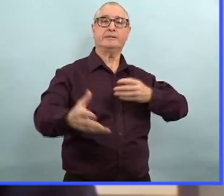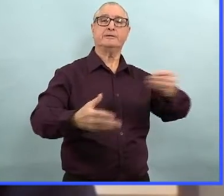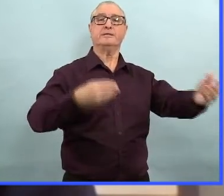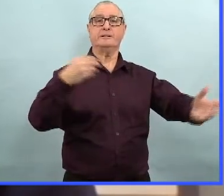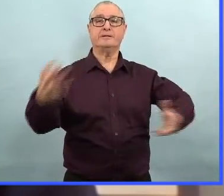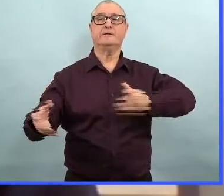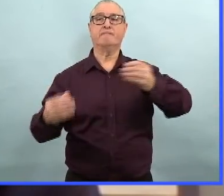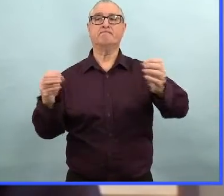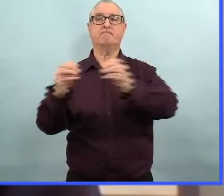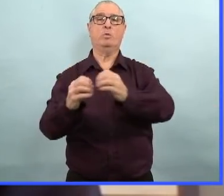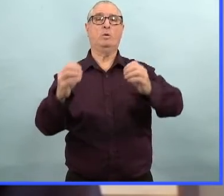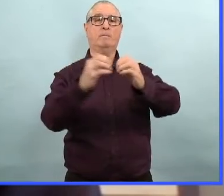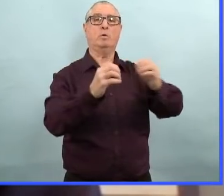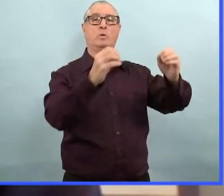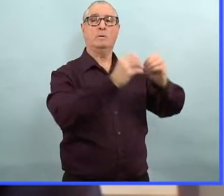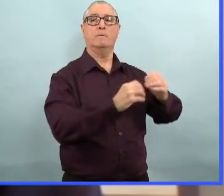like we said we're we're right now looking at